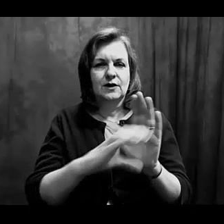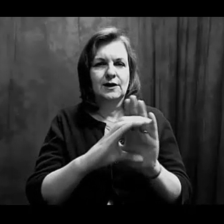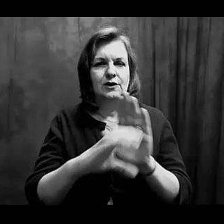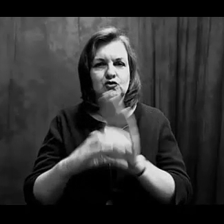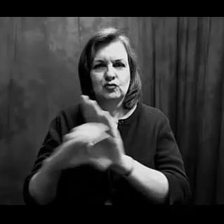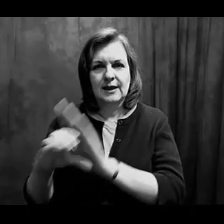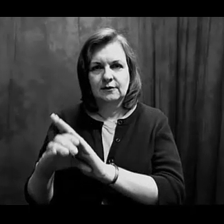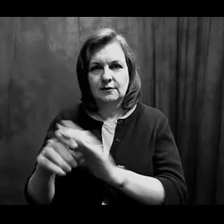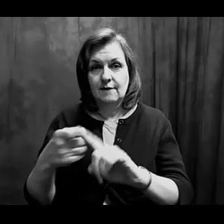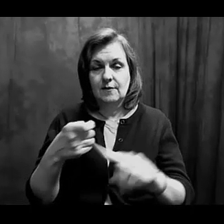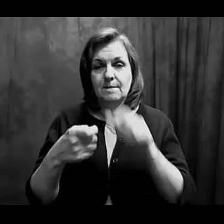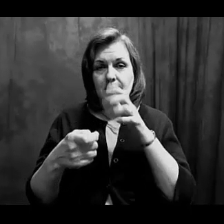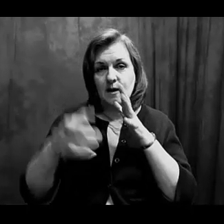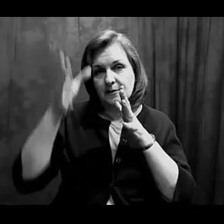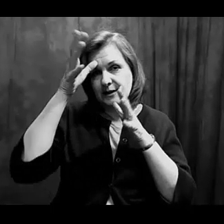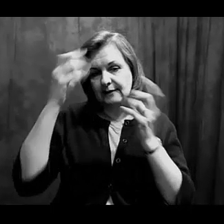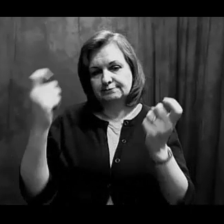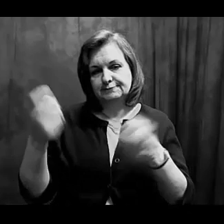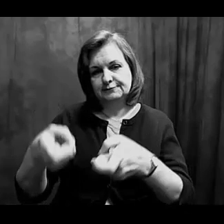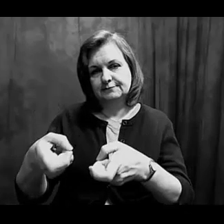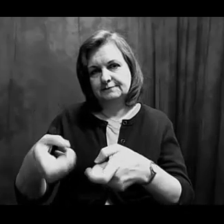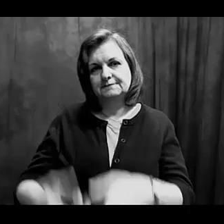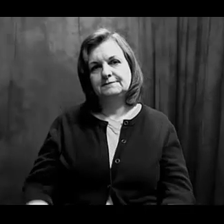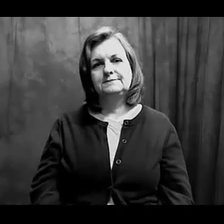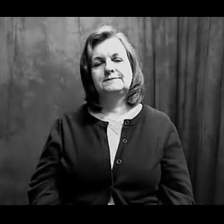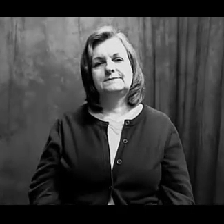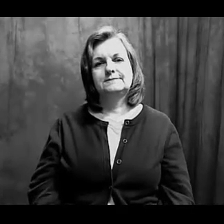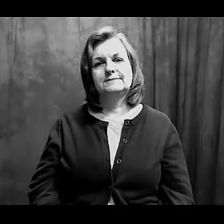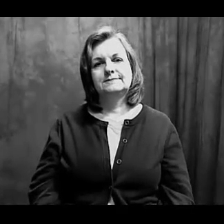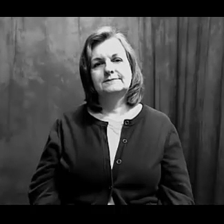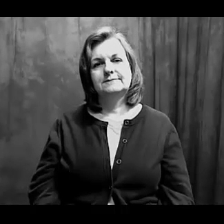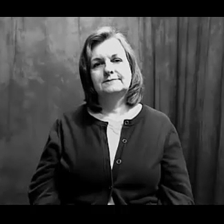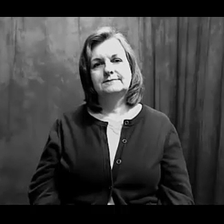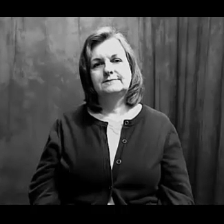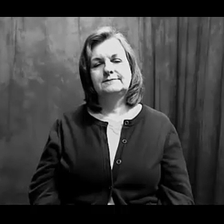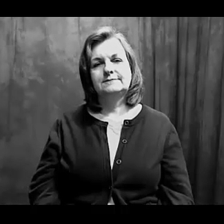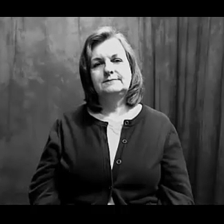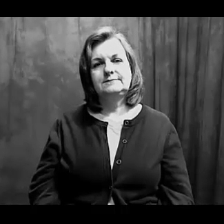from mom and dad